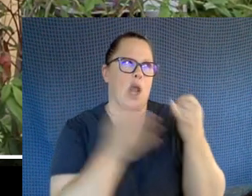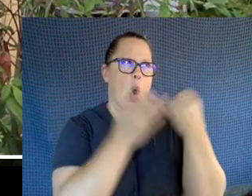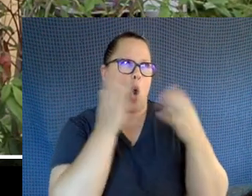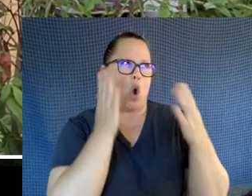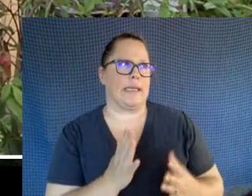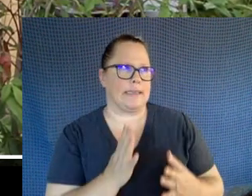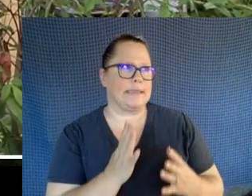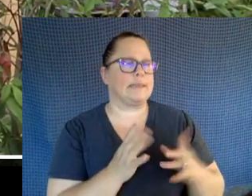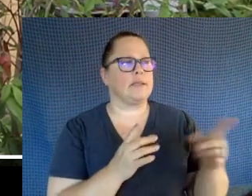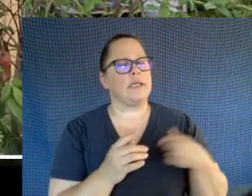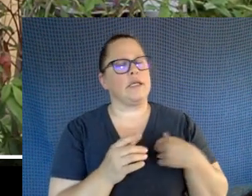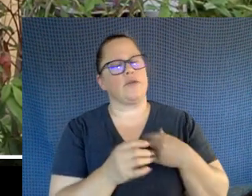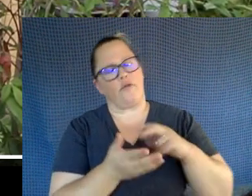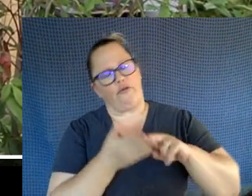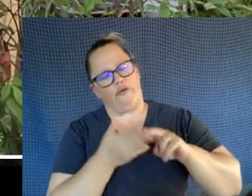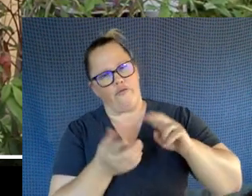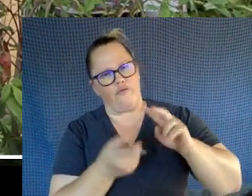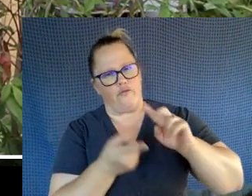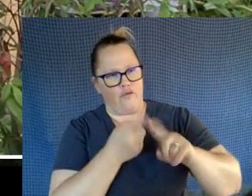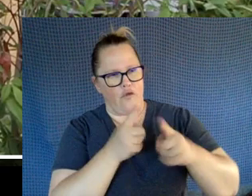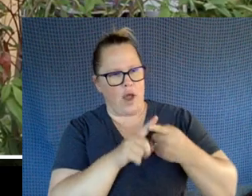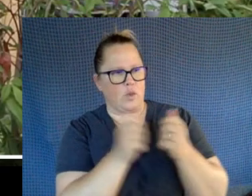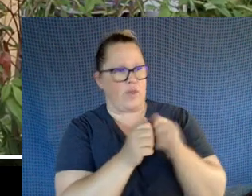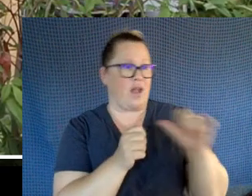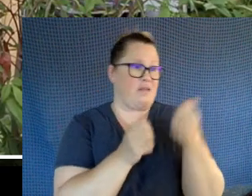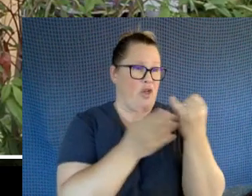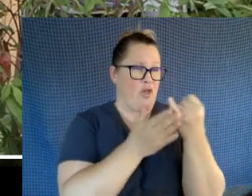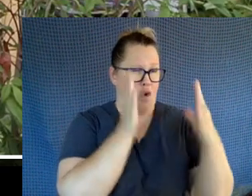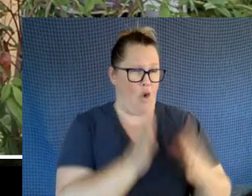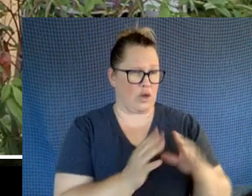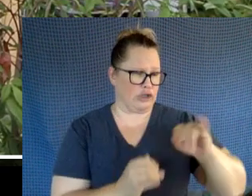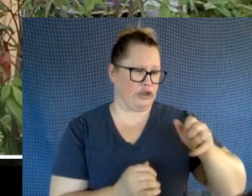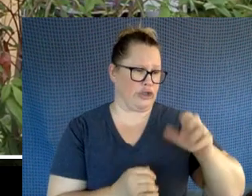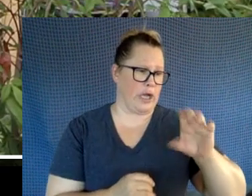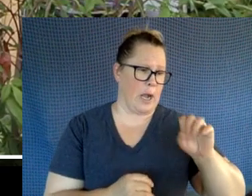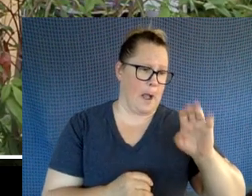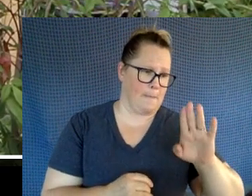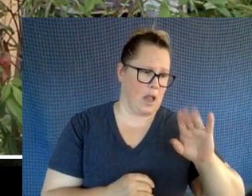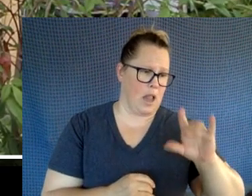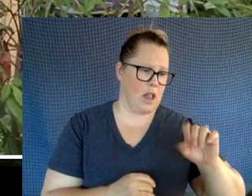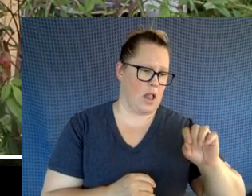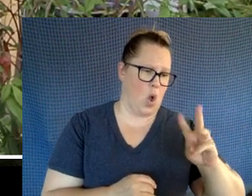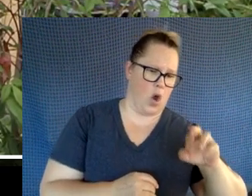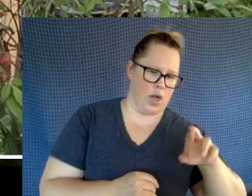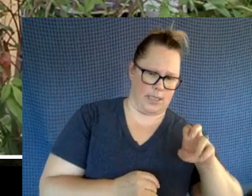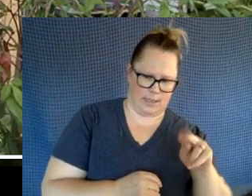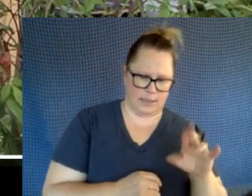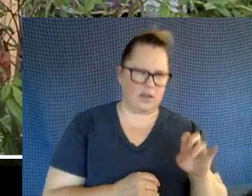Jacob Lawrence and they shared a studio together and we'll talk more about Mr